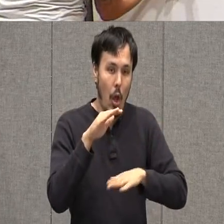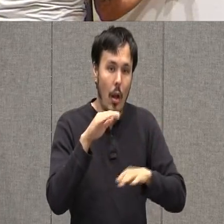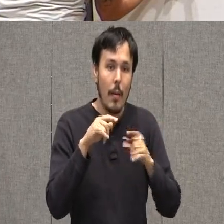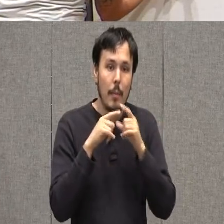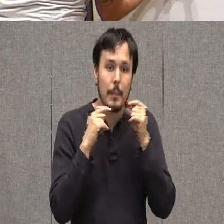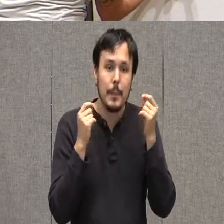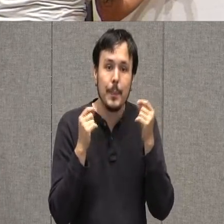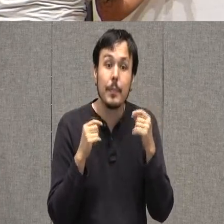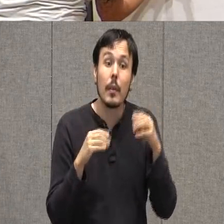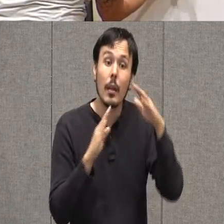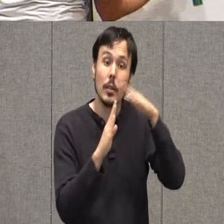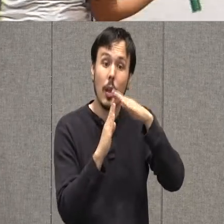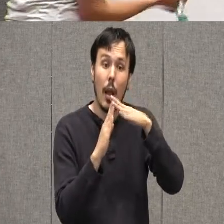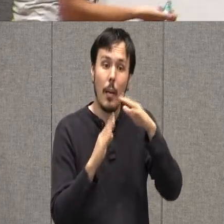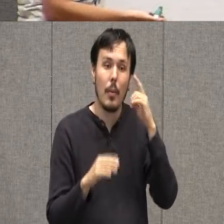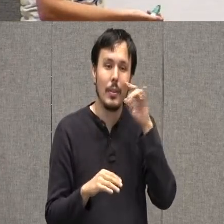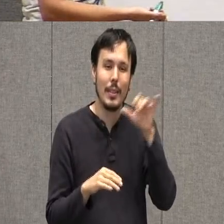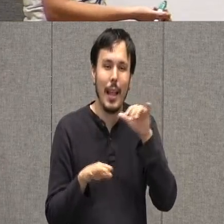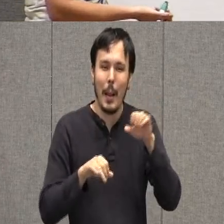and the bottom lip kind of resembles a banana.